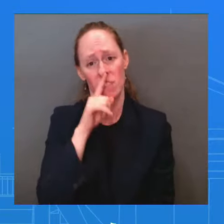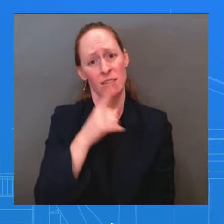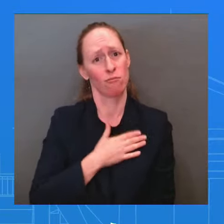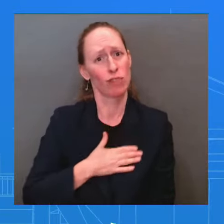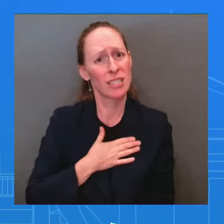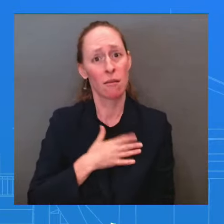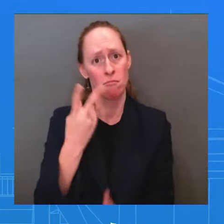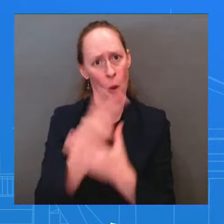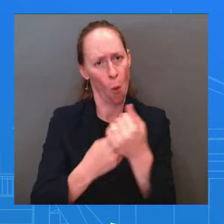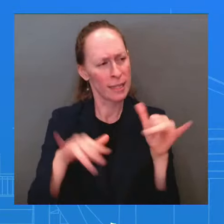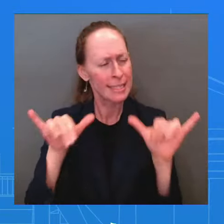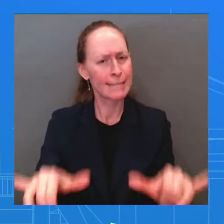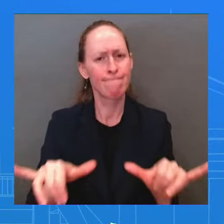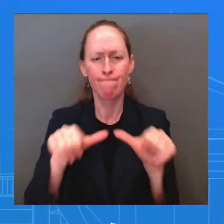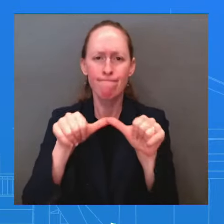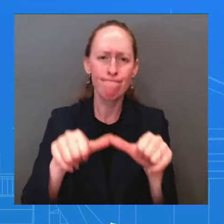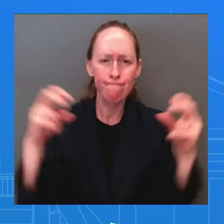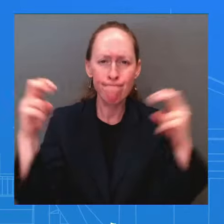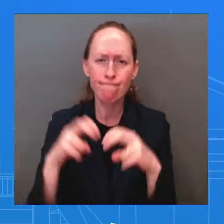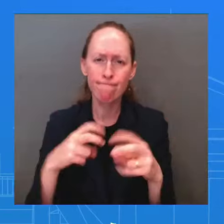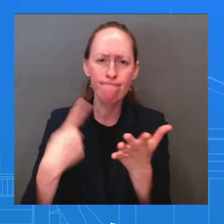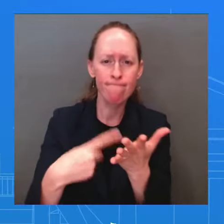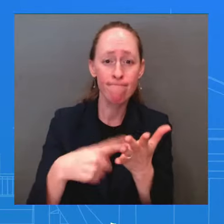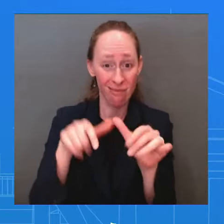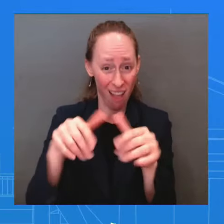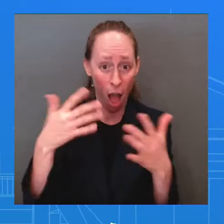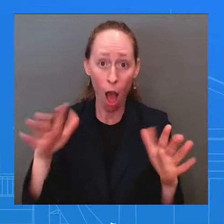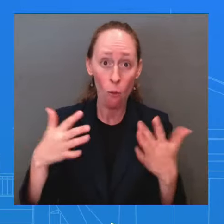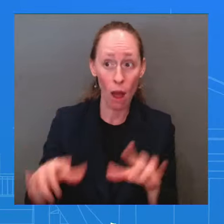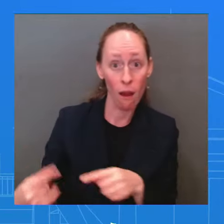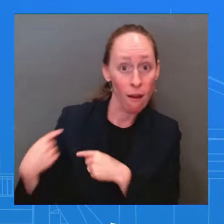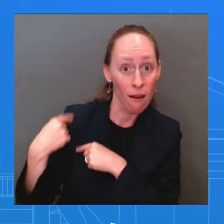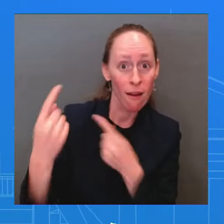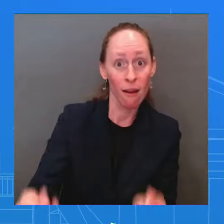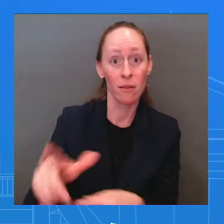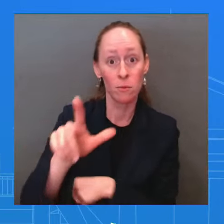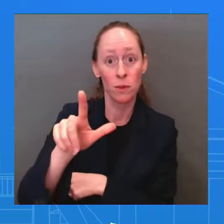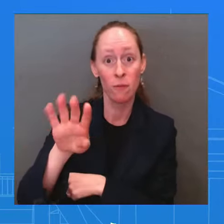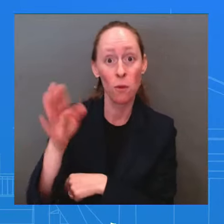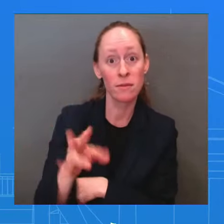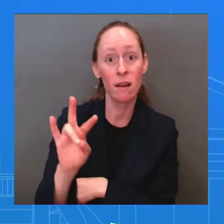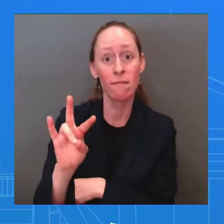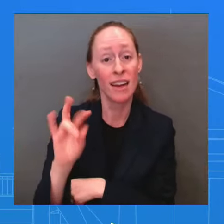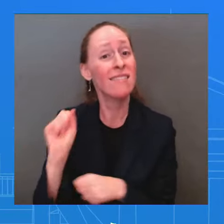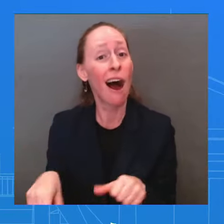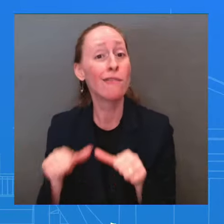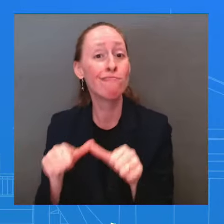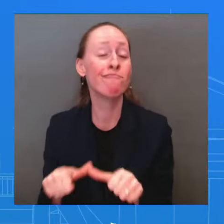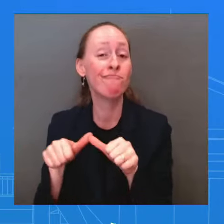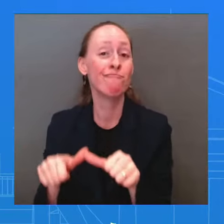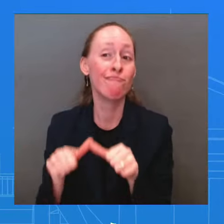And the President believes that the companies must go further, as -- as you just mentioned, to ensure that record profits mean a record contract. And it's simple as that.